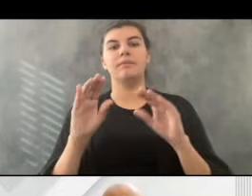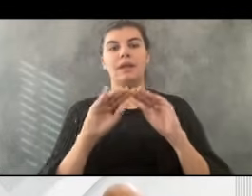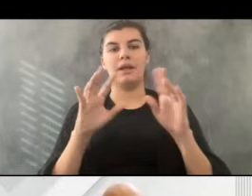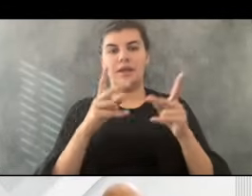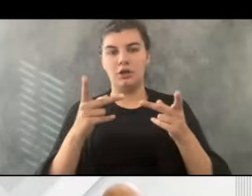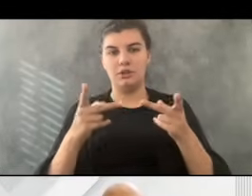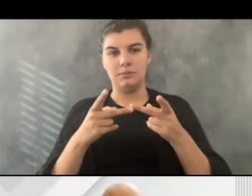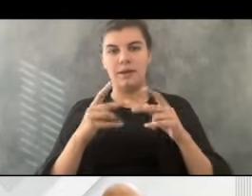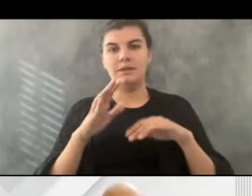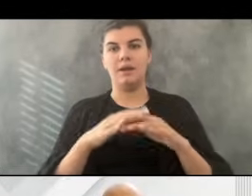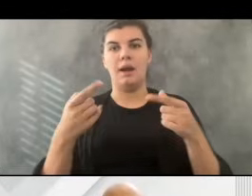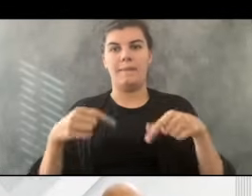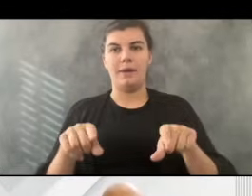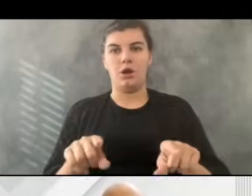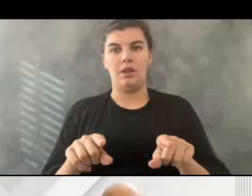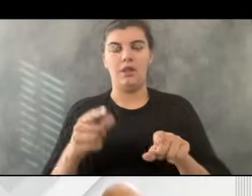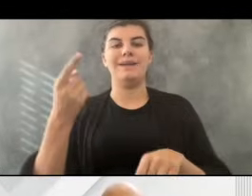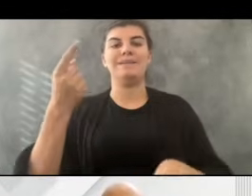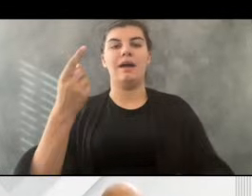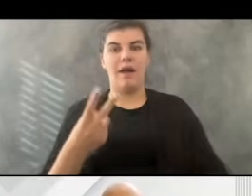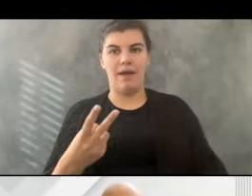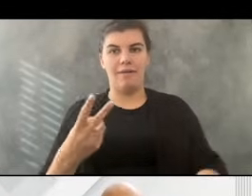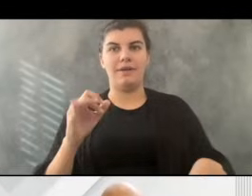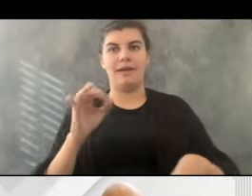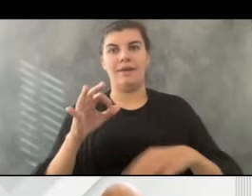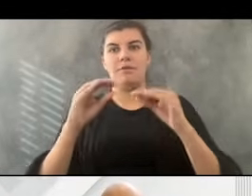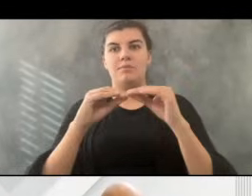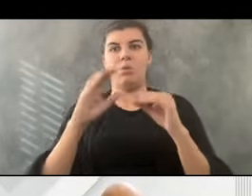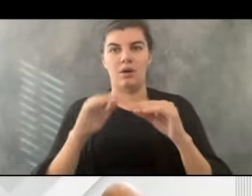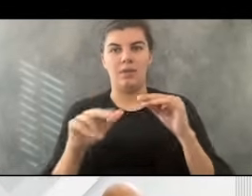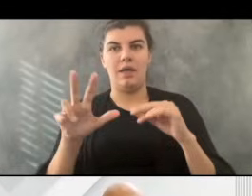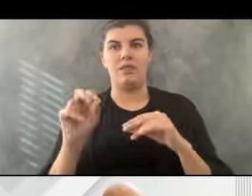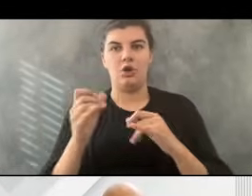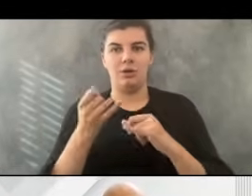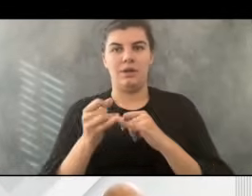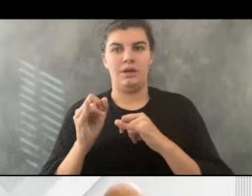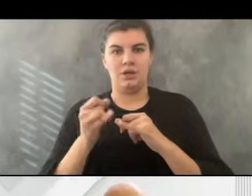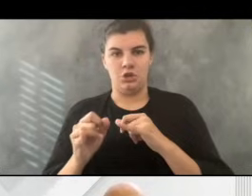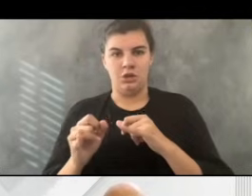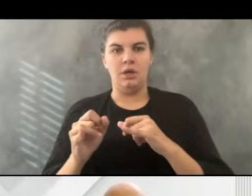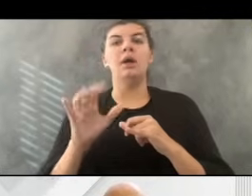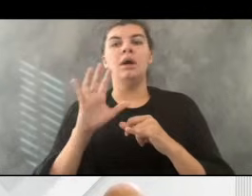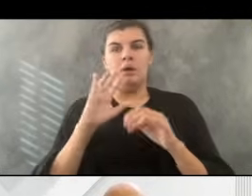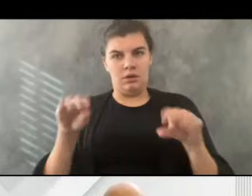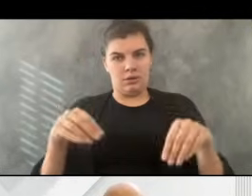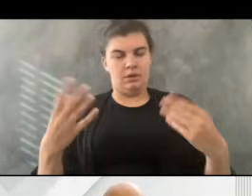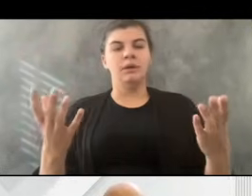approach, if it's more than half of the 30 inches, you provide the additional